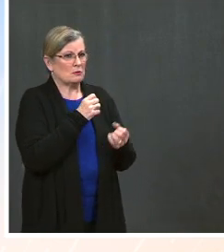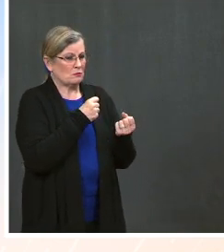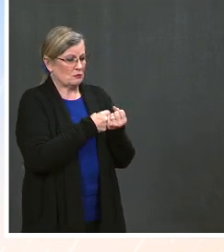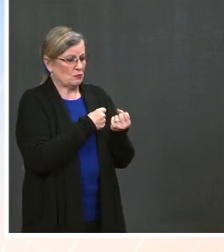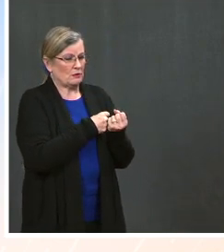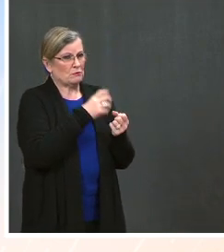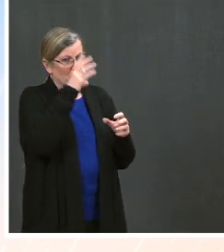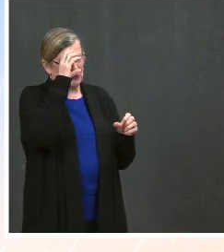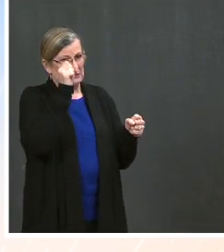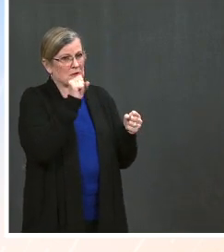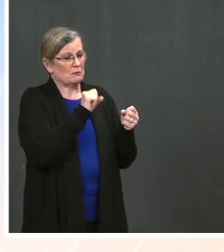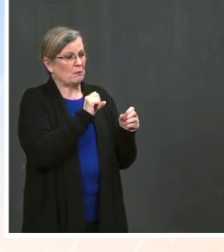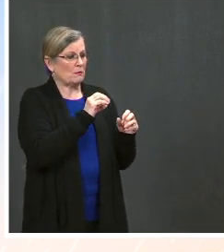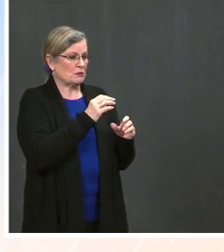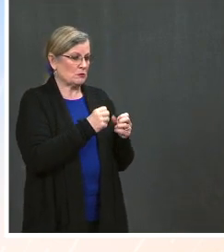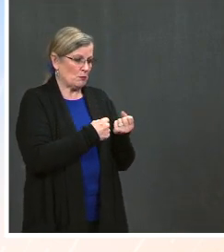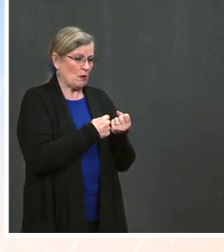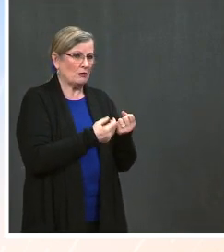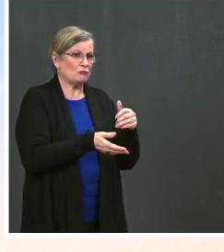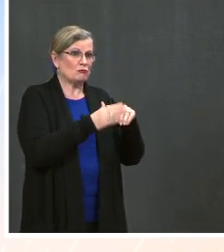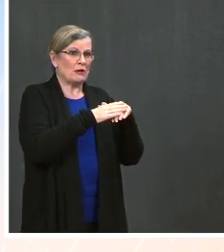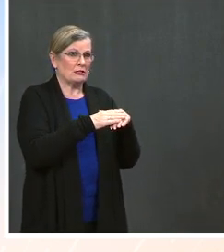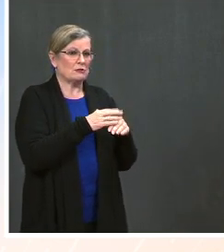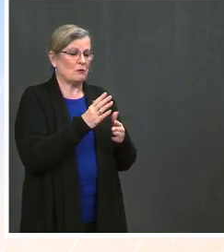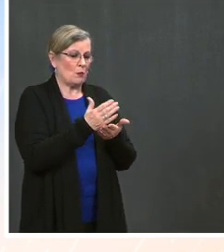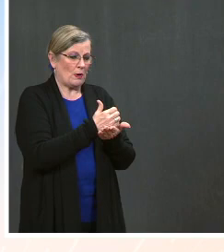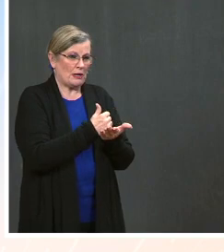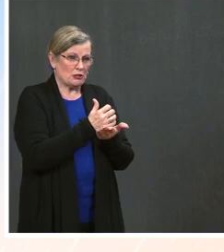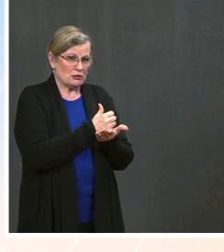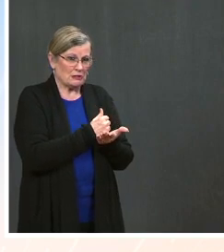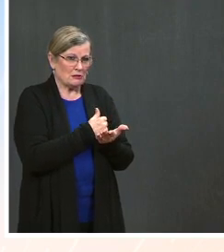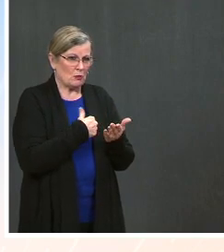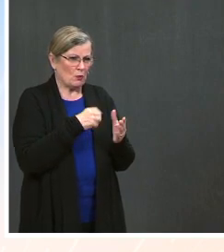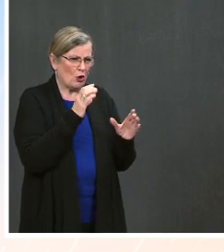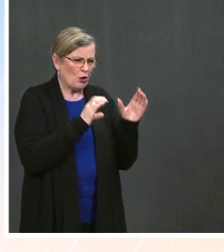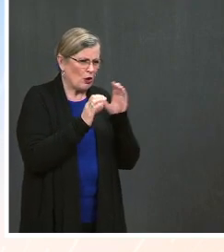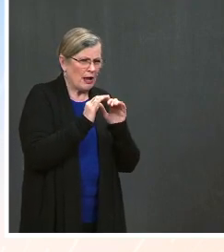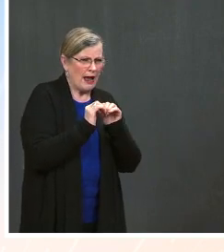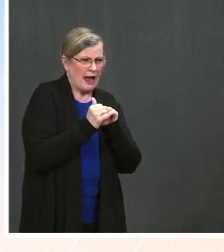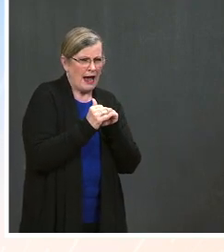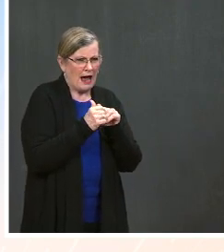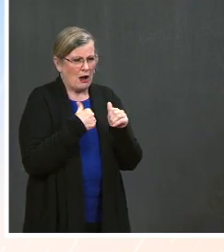until we get a vehicle that we can -- can have a debate and a vote on the minimum wage. I think that the minimum wage is really --